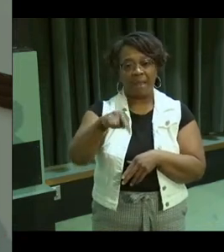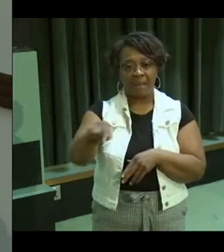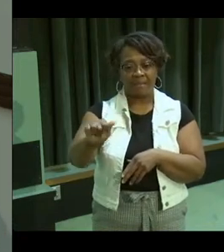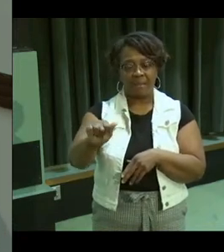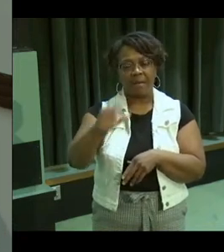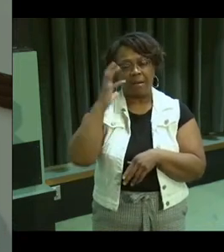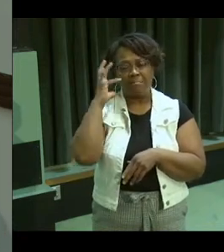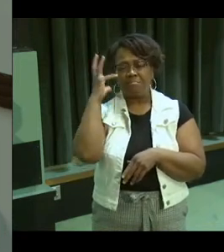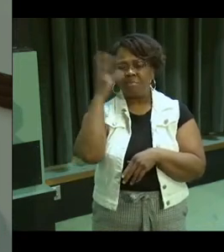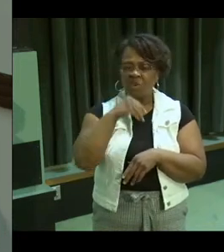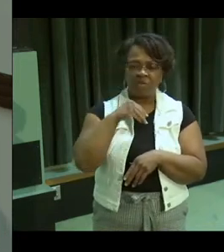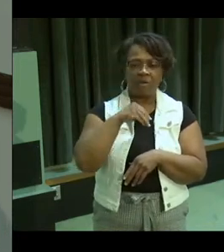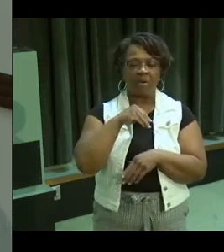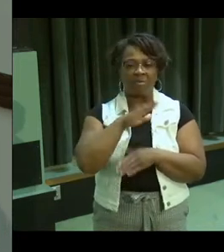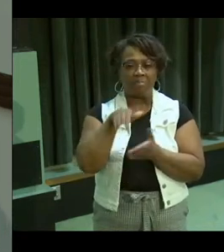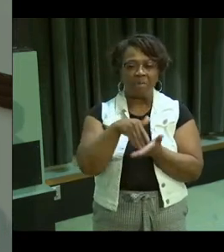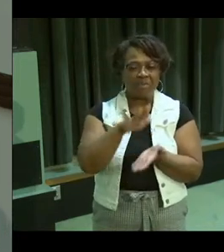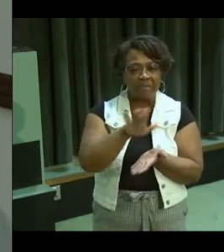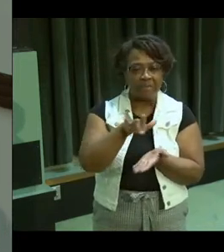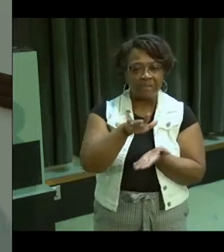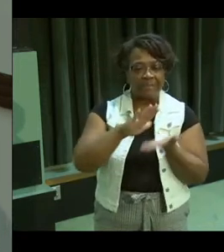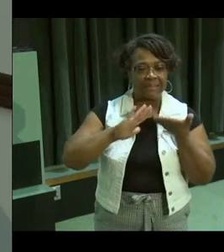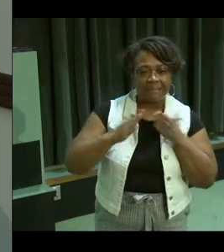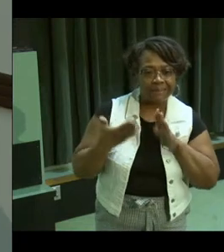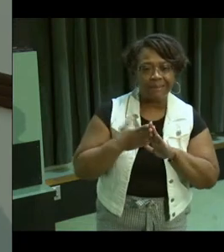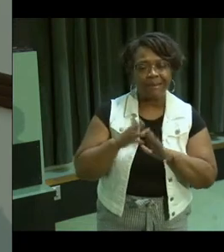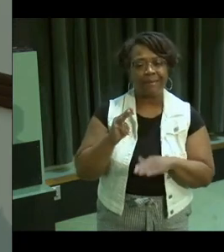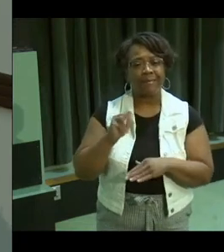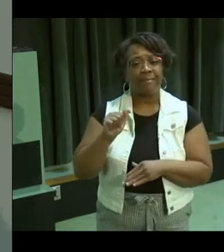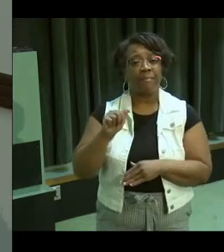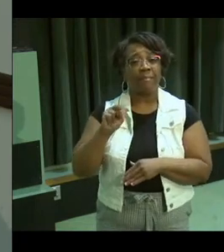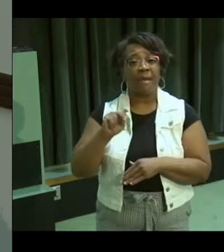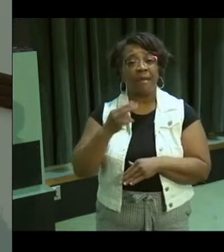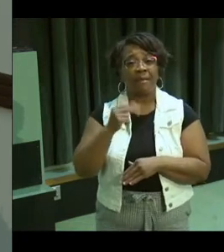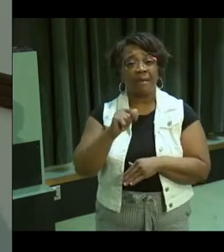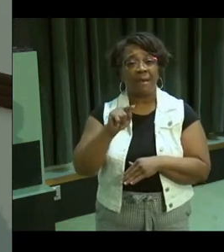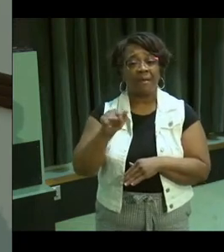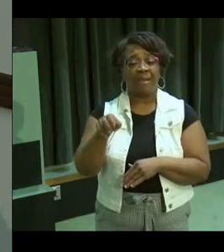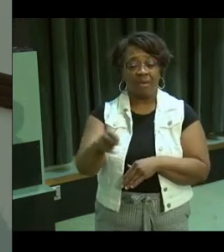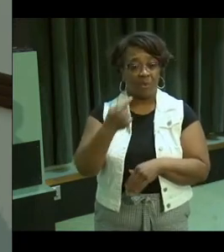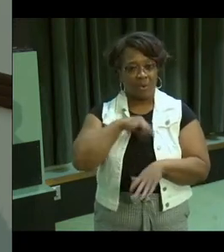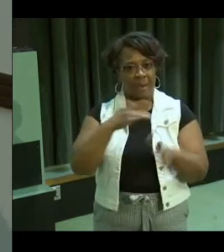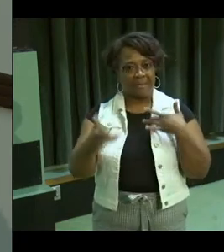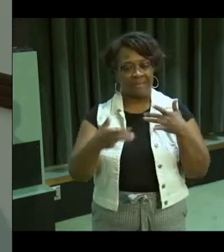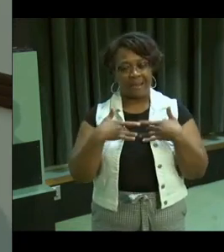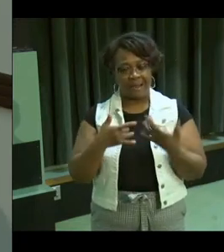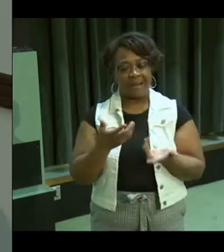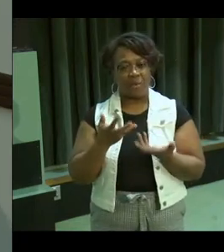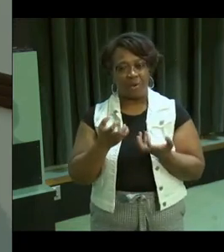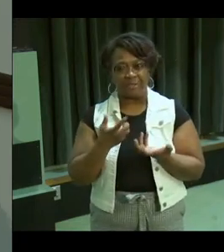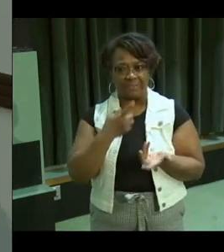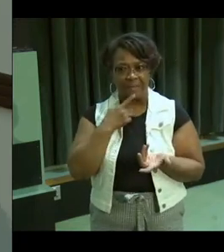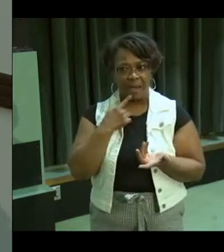right in the city of Manhattan. And so we are so excited. We're